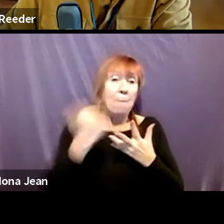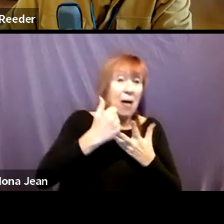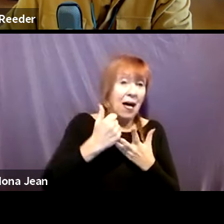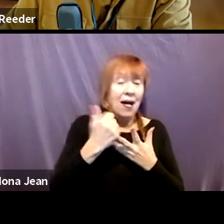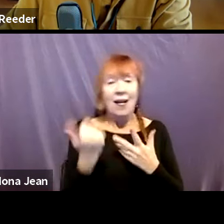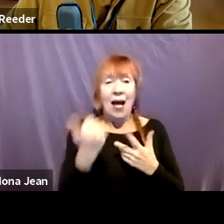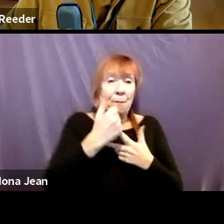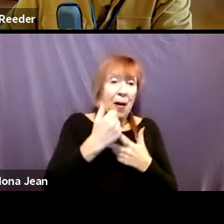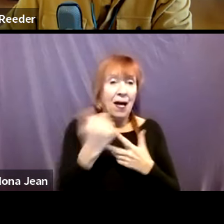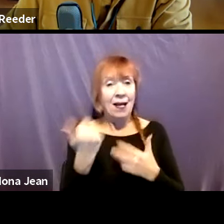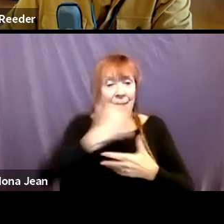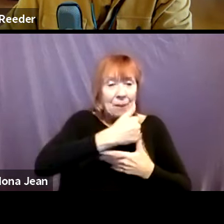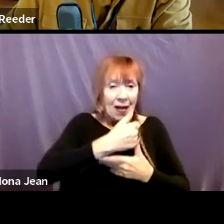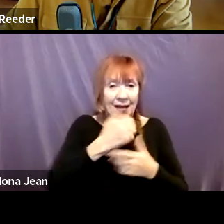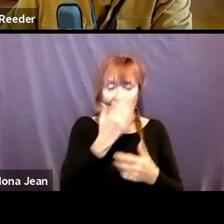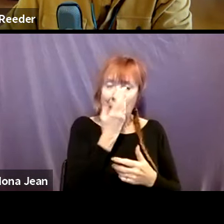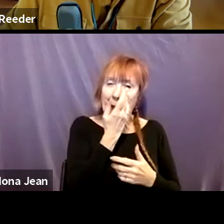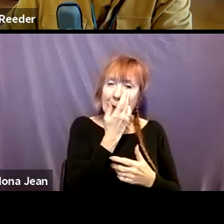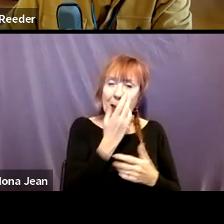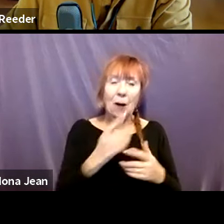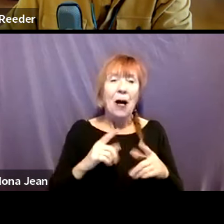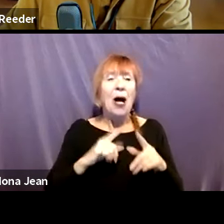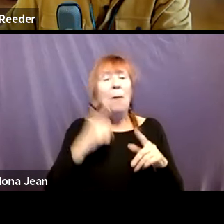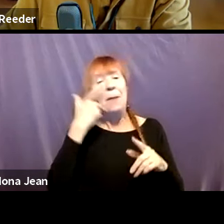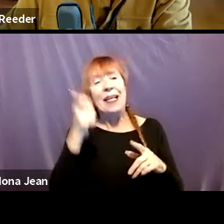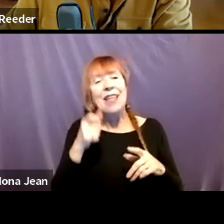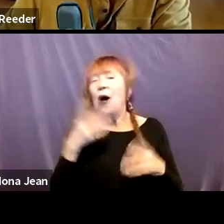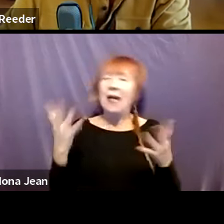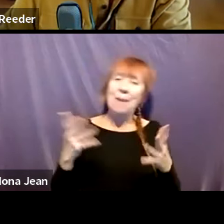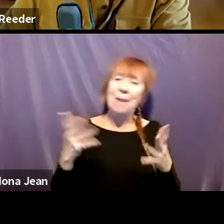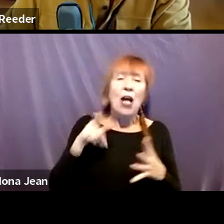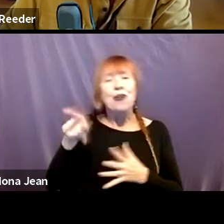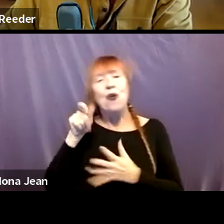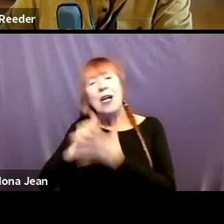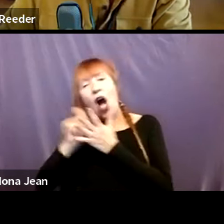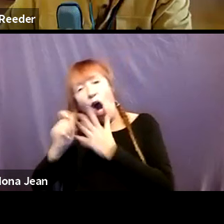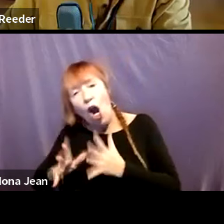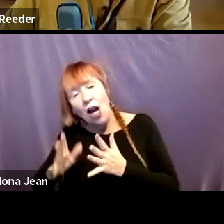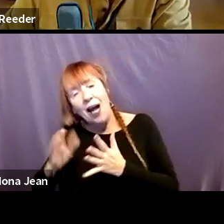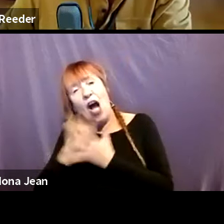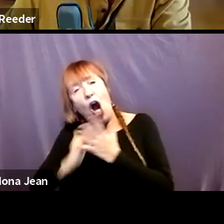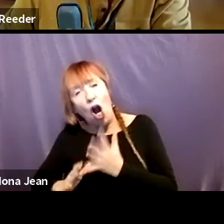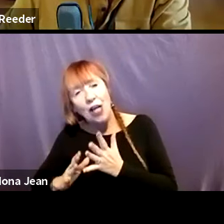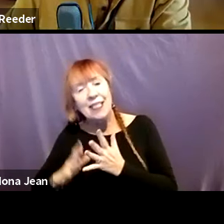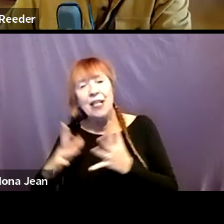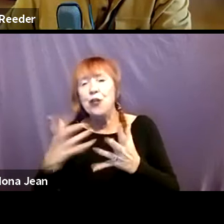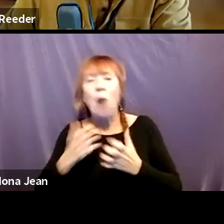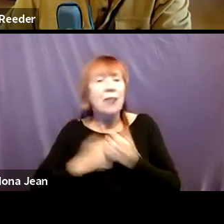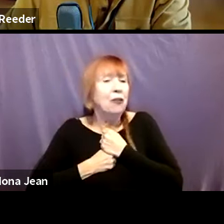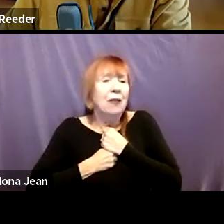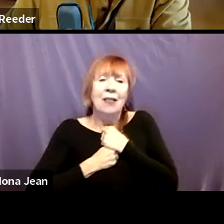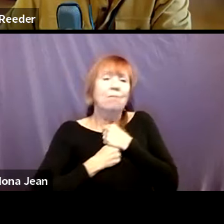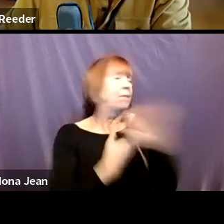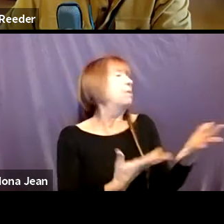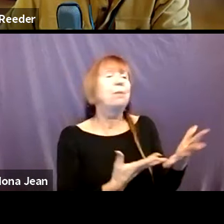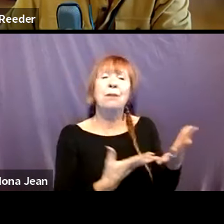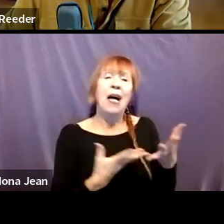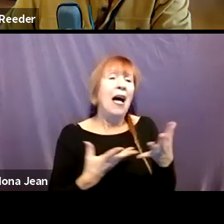it's really hard, because you wanna just pour your heart into this thing, and express yourself fully, and get someone to understand it, and be like, "Yay, we're gonna do this together",